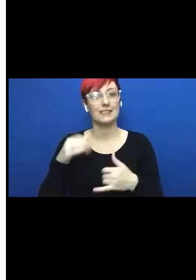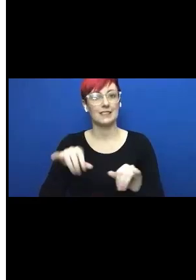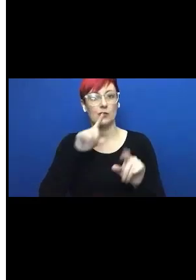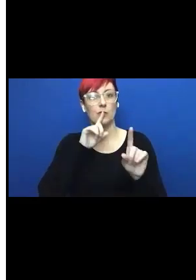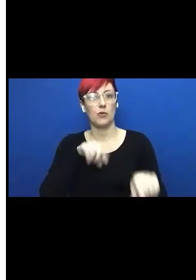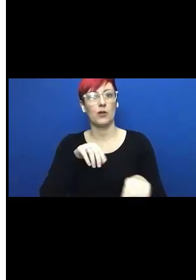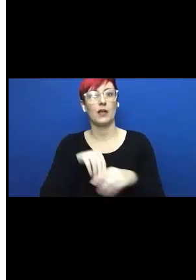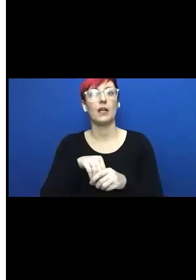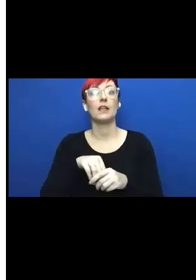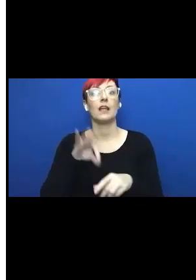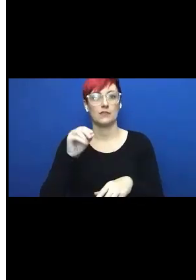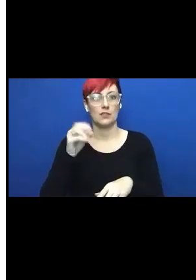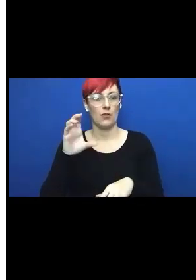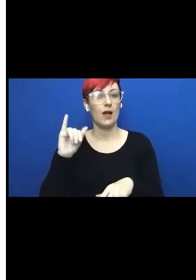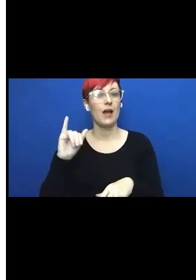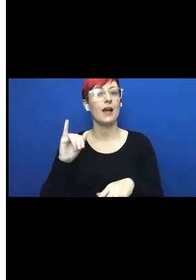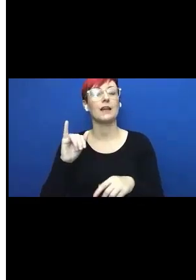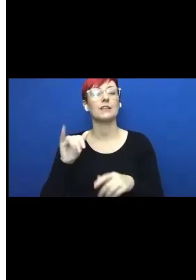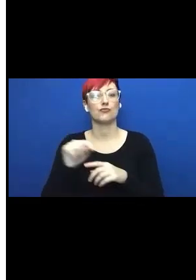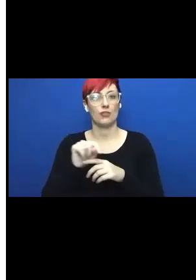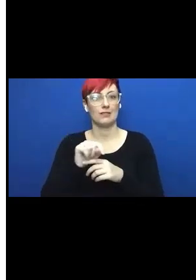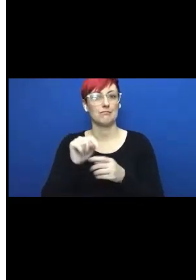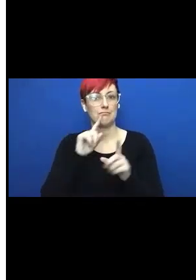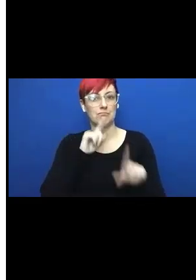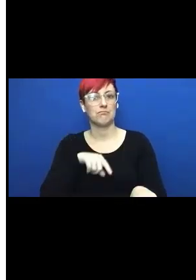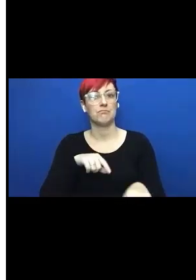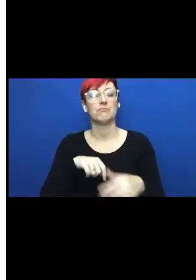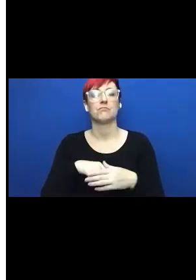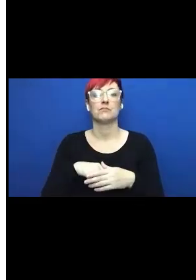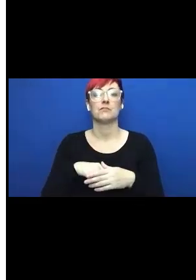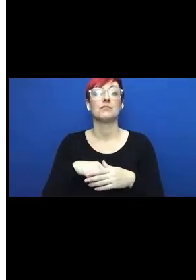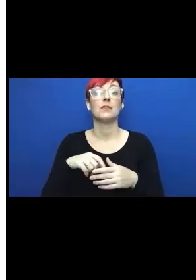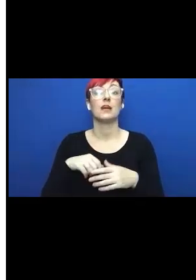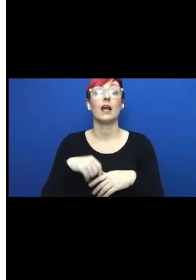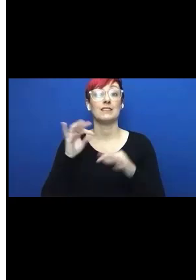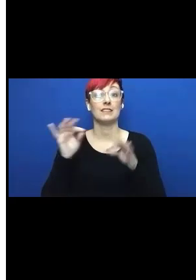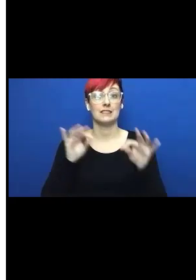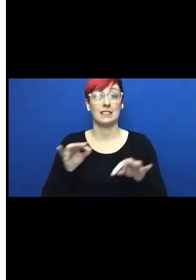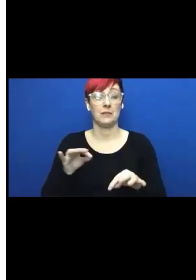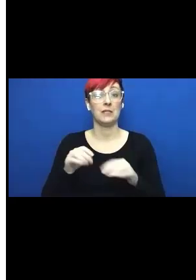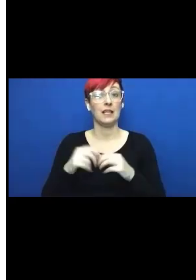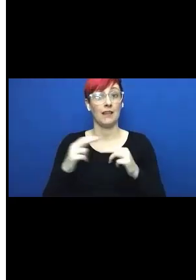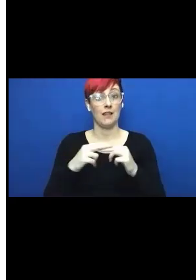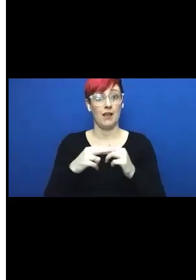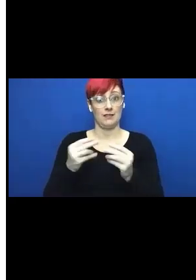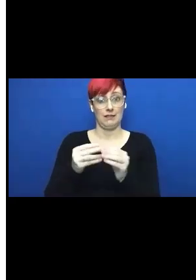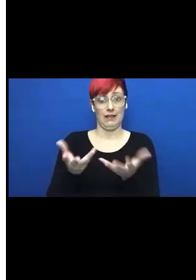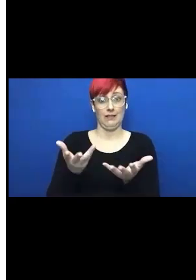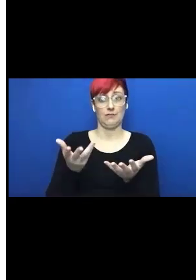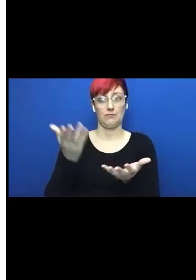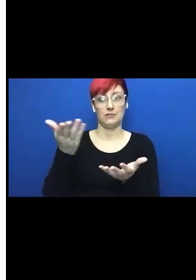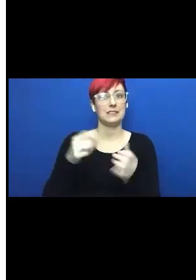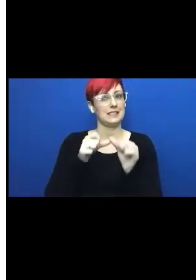and the NIH Grants Policy Statement that's outlined in the slide continues to apply.